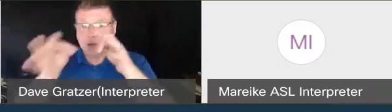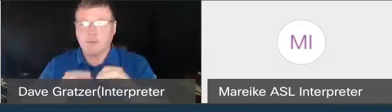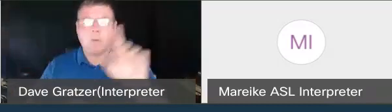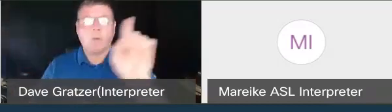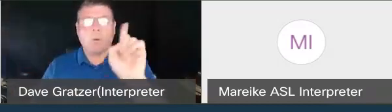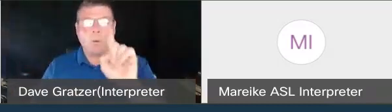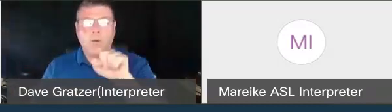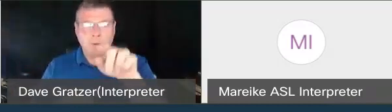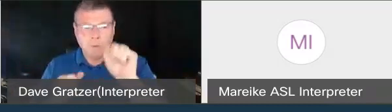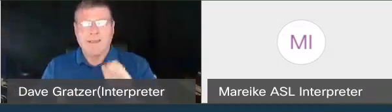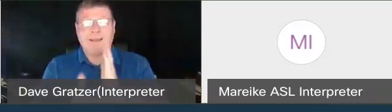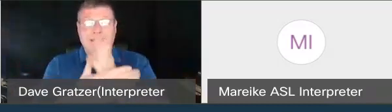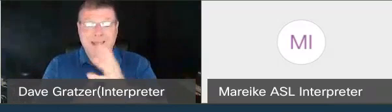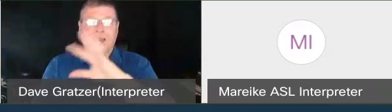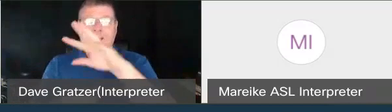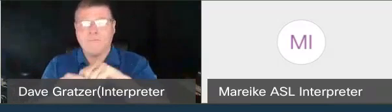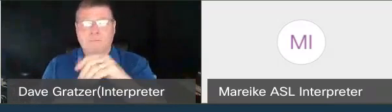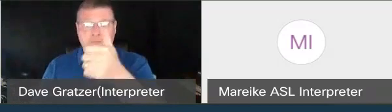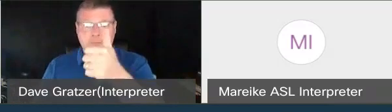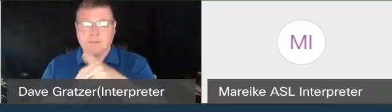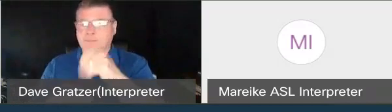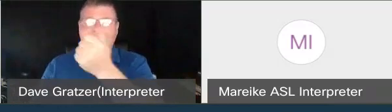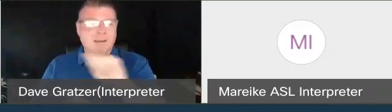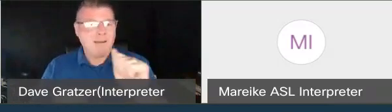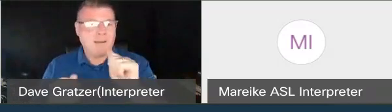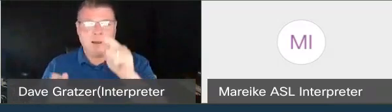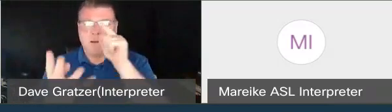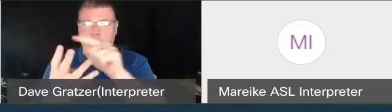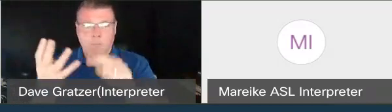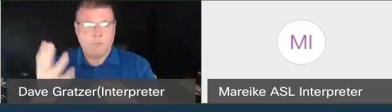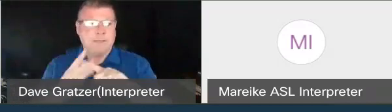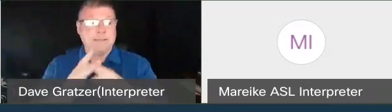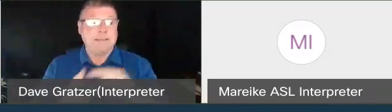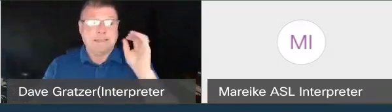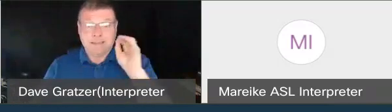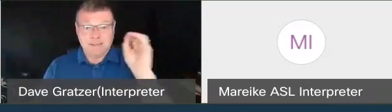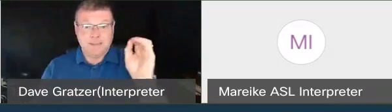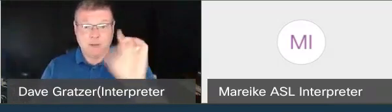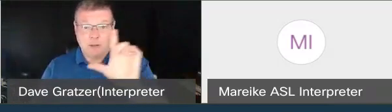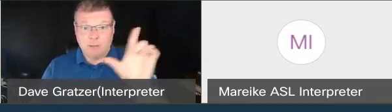uh, in--involve yourself at any one of these points, starting with intercept zero to the far left.